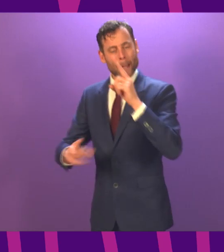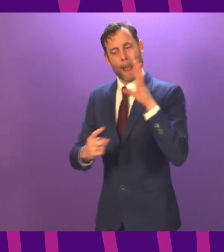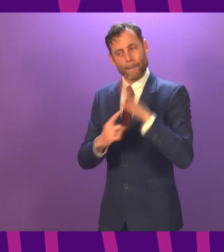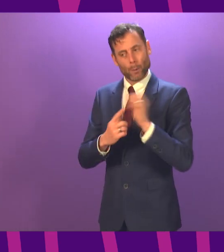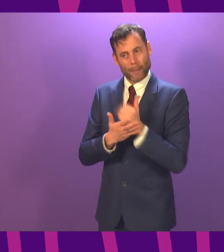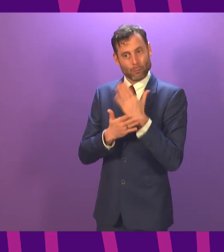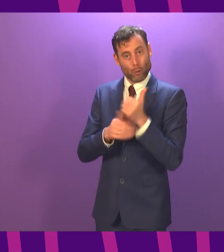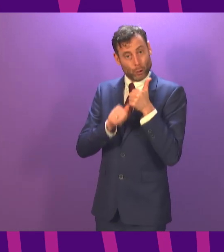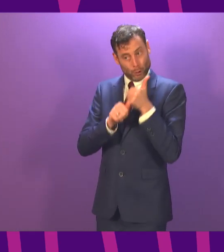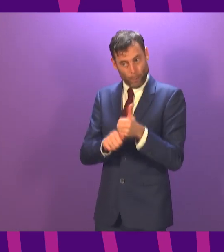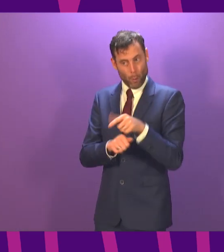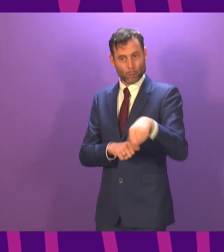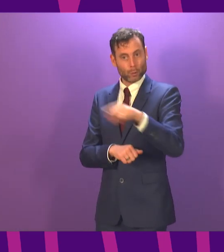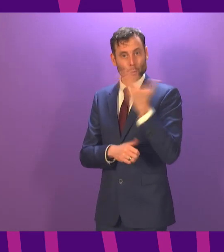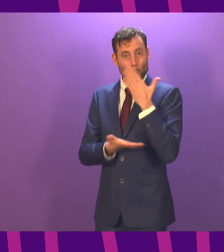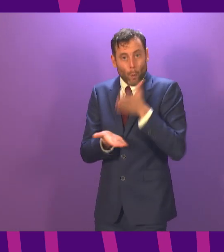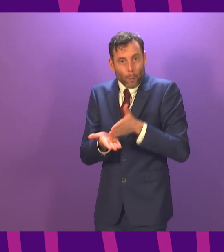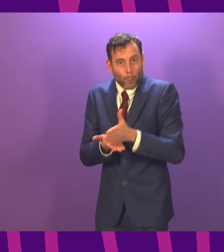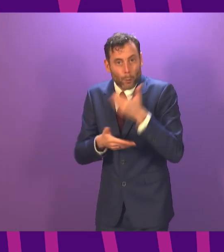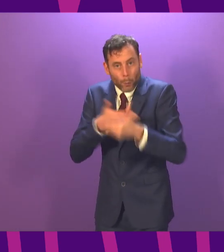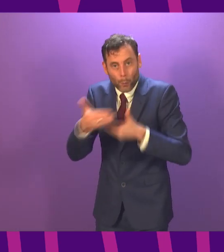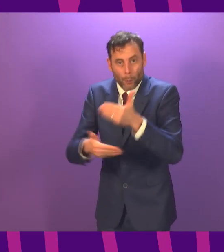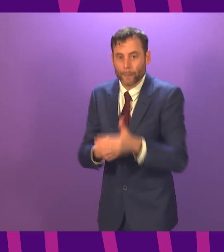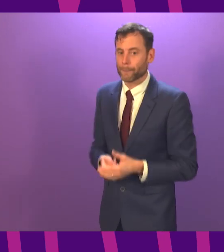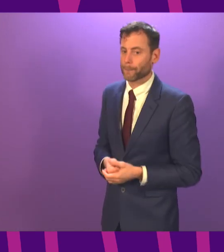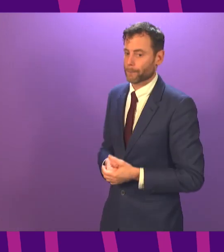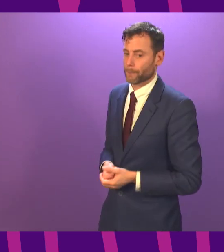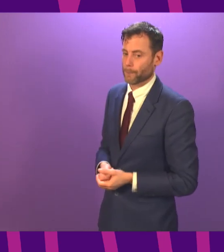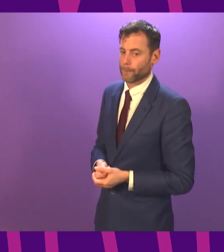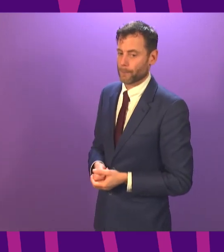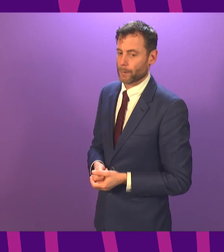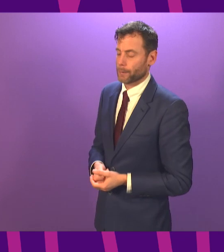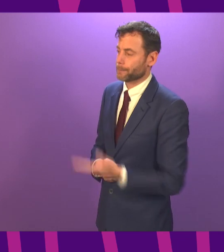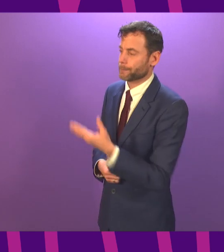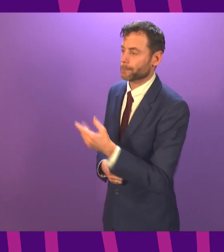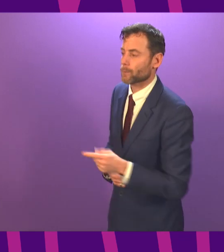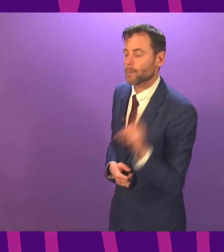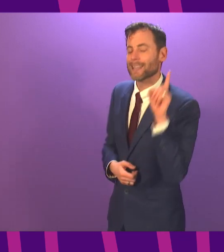Neil Findlay (Lothian) (Lab): Yesterday, care homes were advised that, under